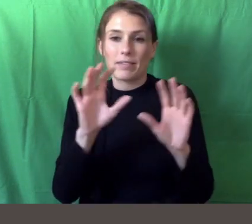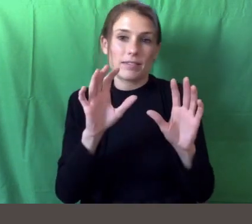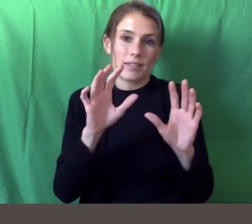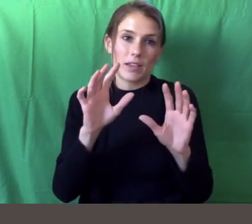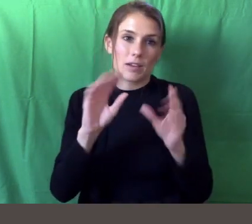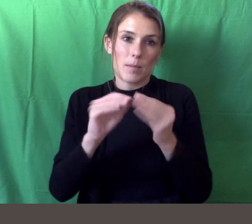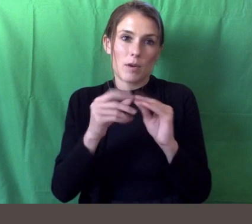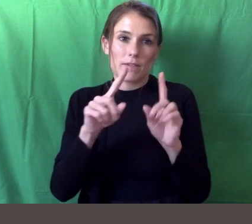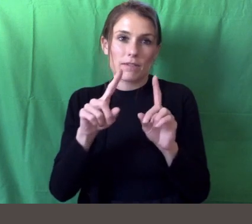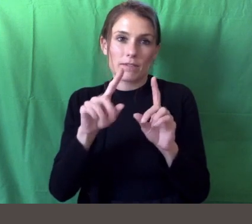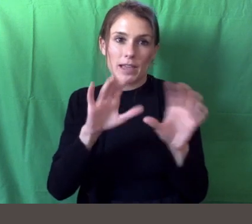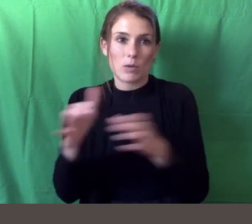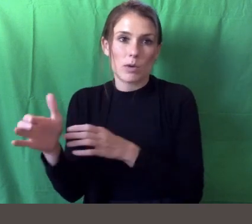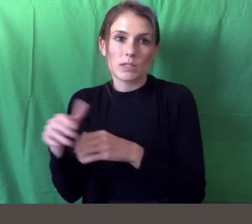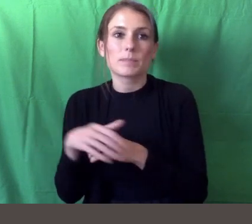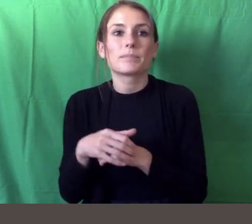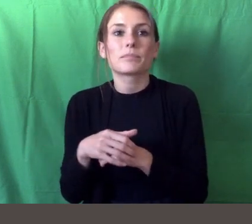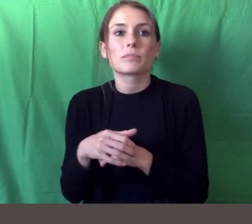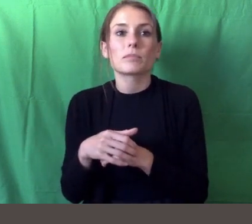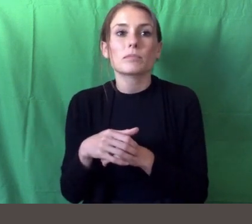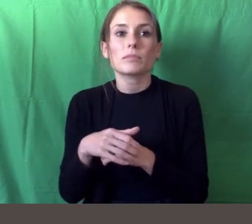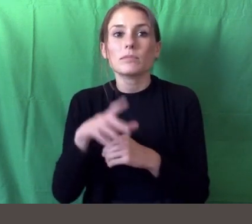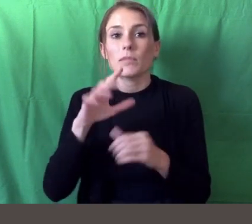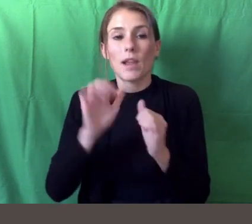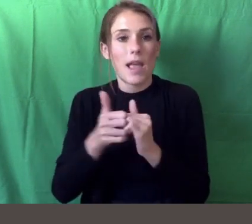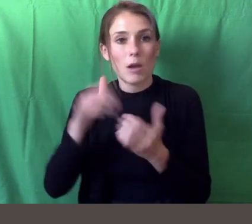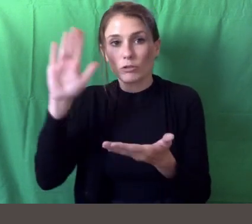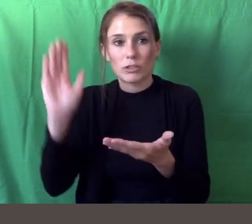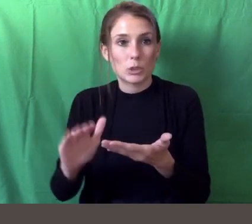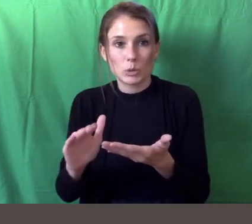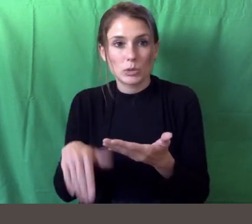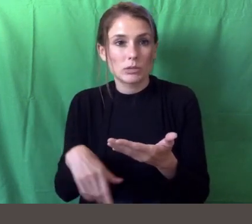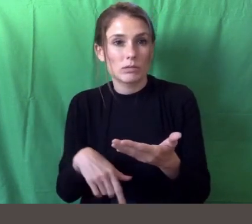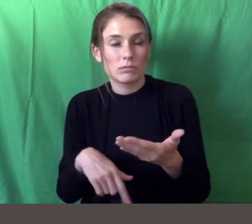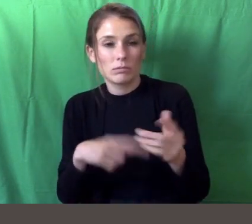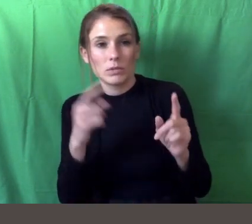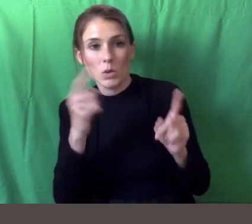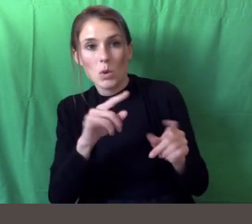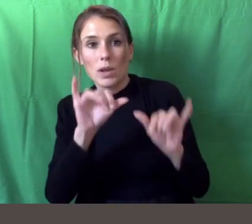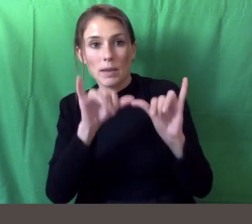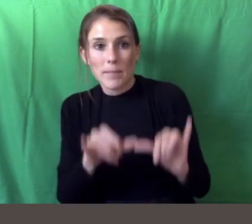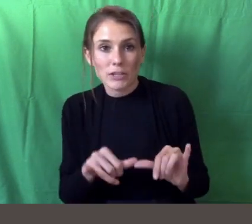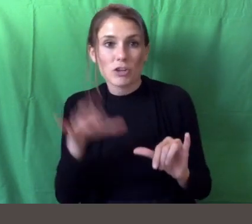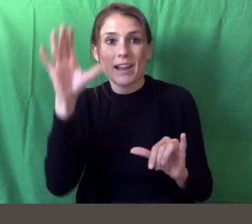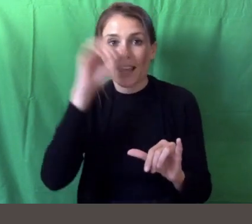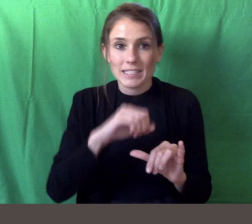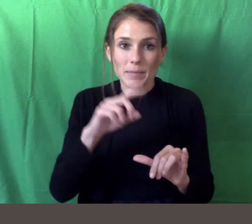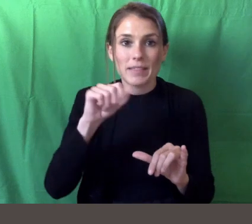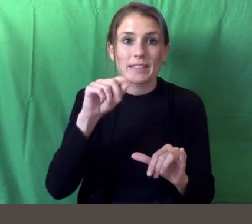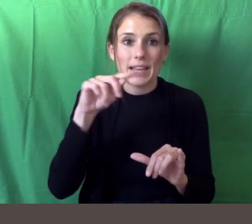And there are standard methods for reducing data bias. You would measure or estimate the data bias in imbalanced data categories, and then stratify